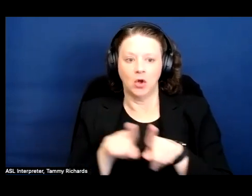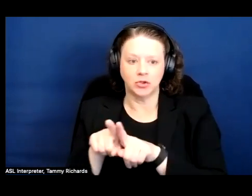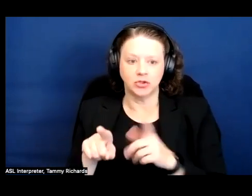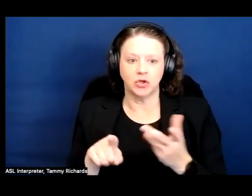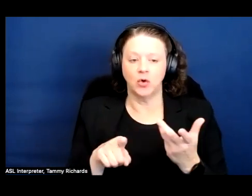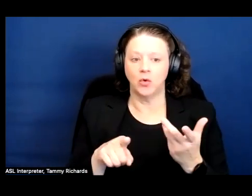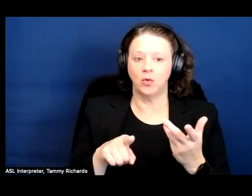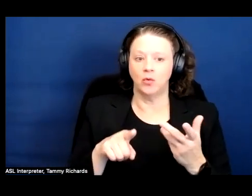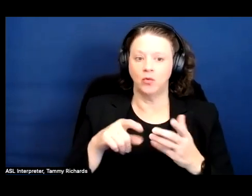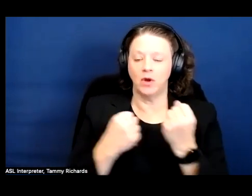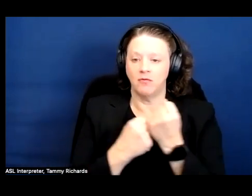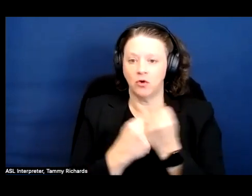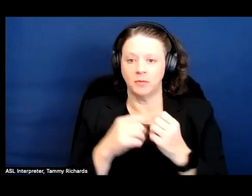Okay. The answer is,